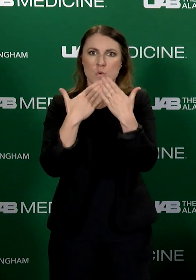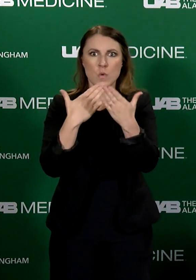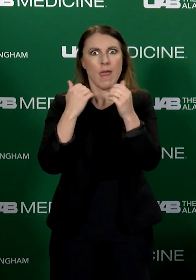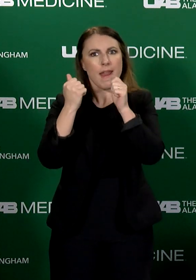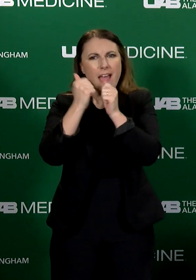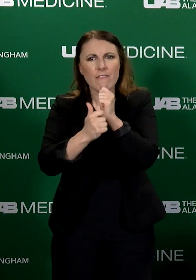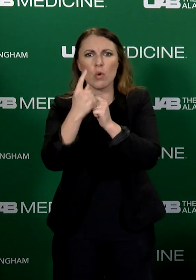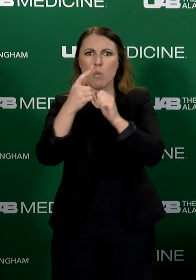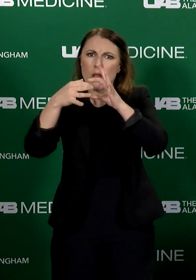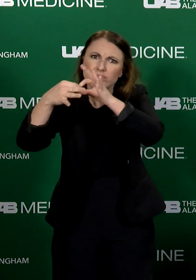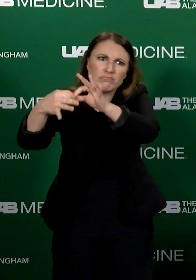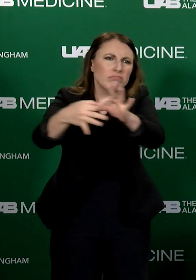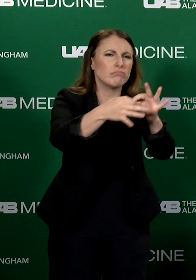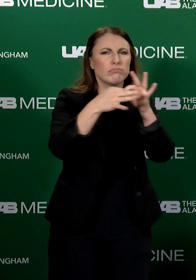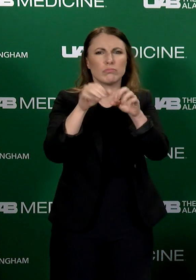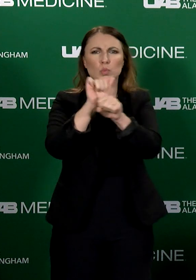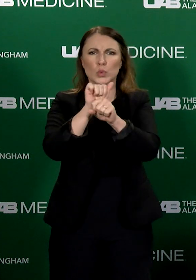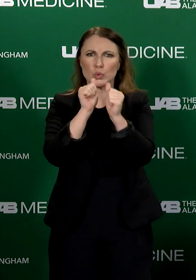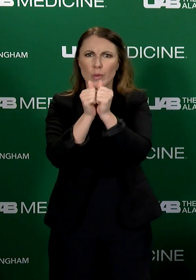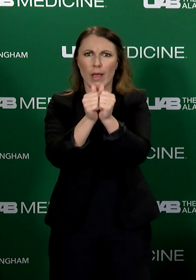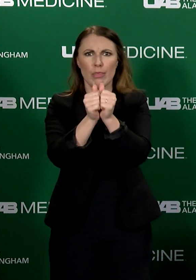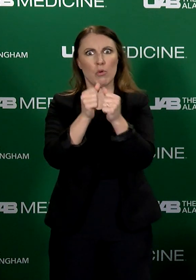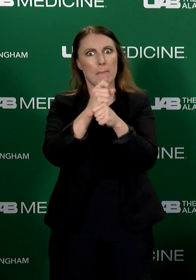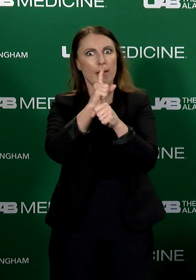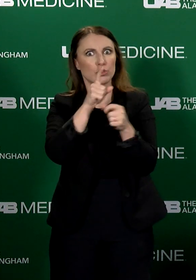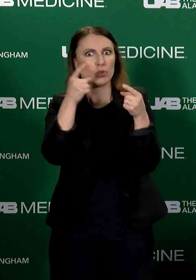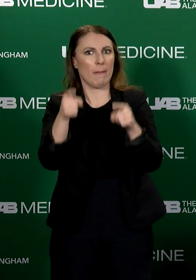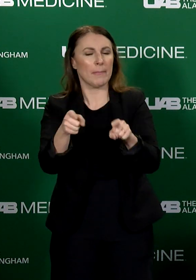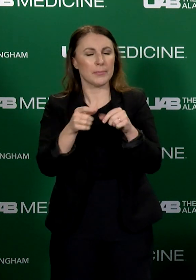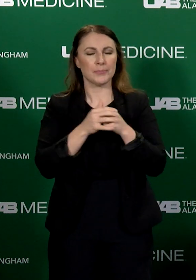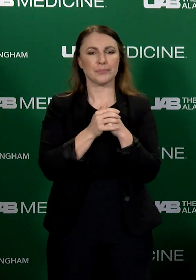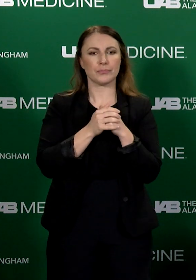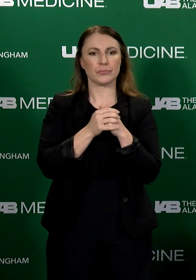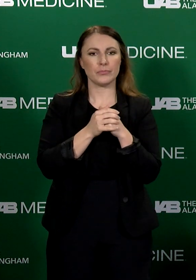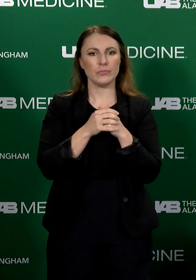together to make sure this happens and I'm looking forward to getting other